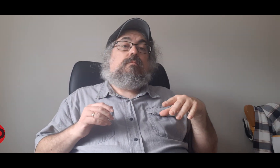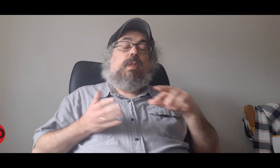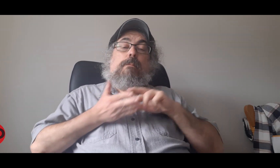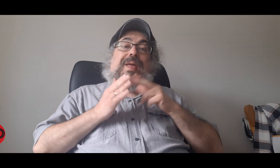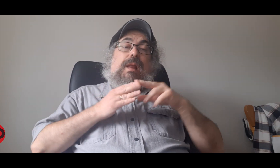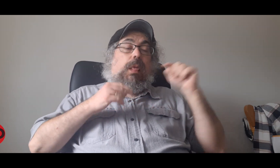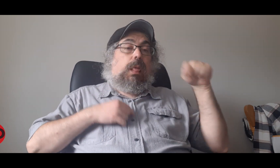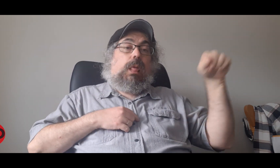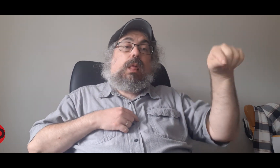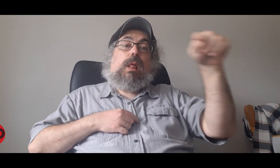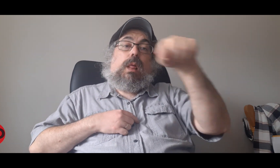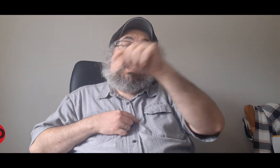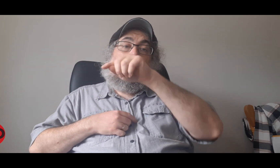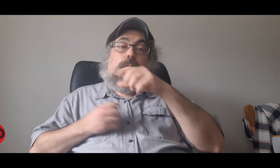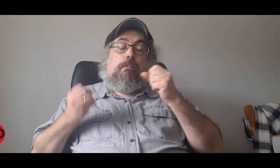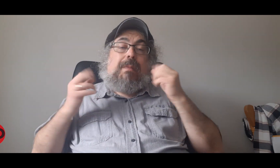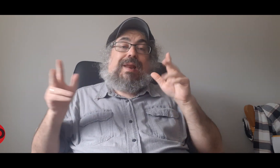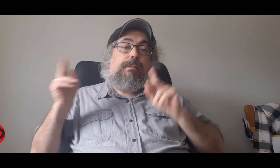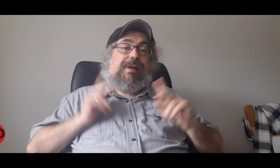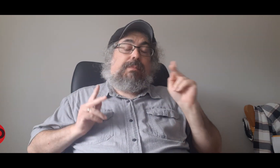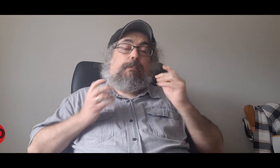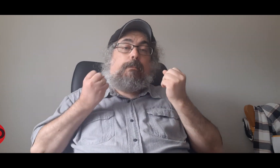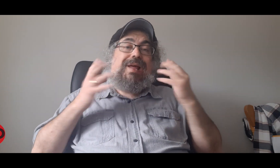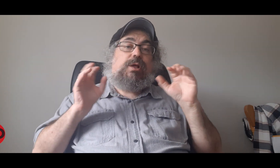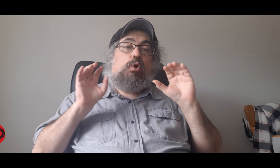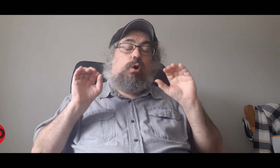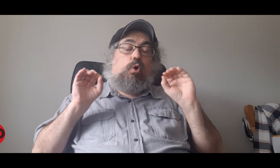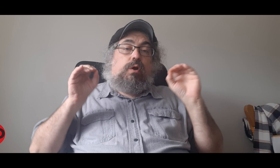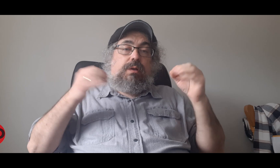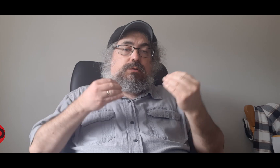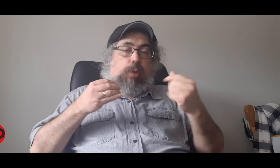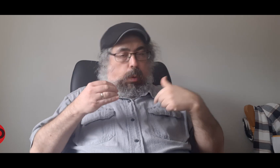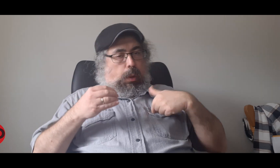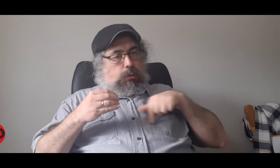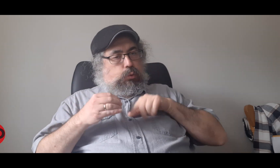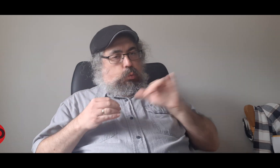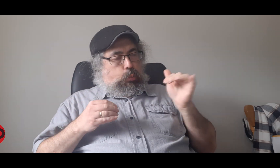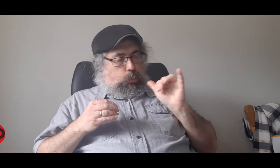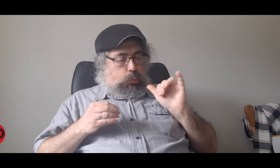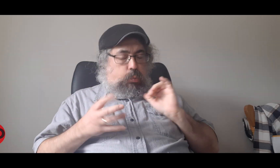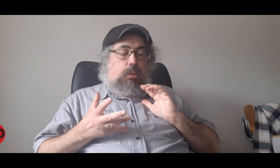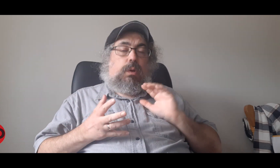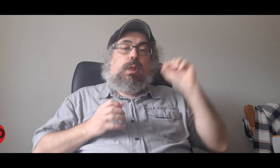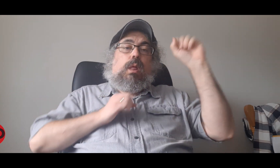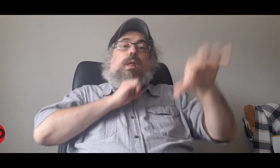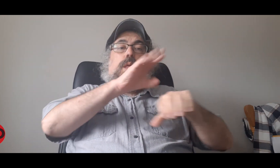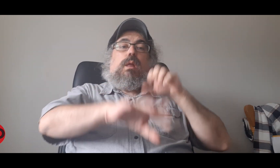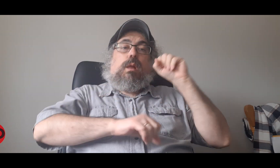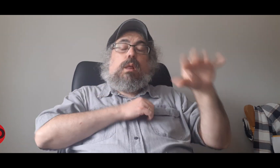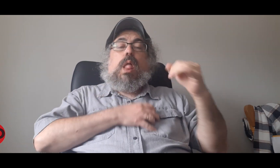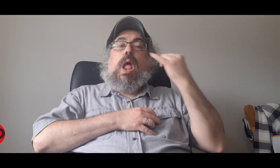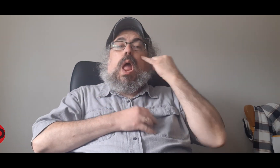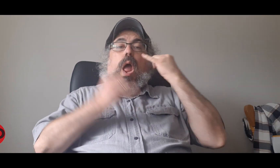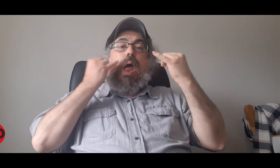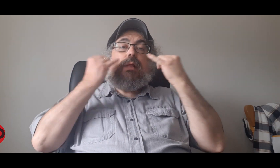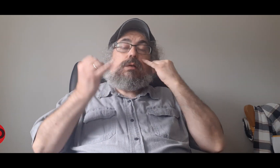The problem is that CRTC still hasn't decided or approved